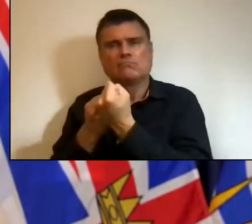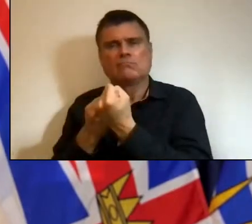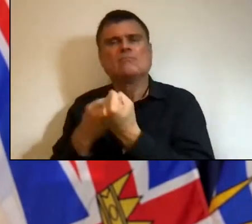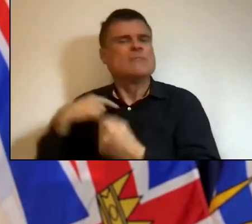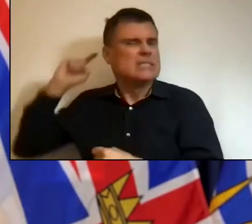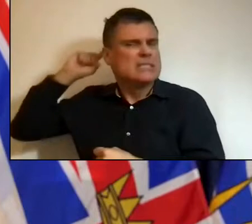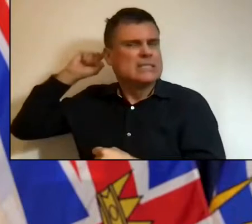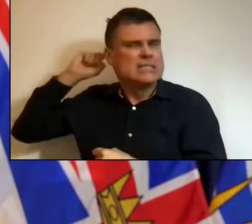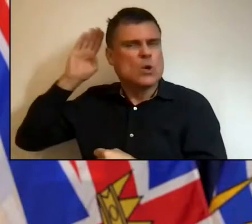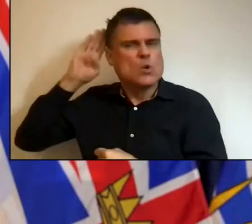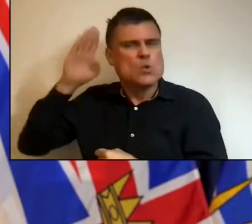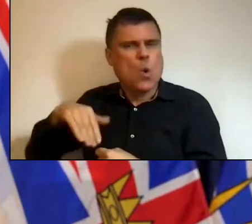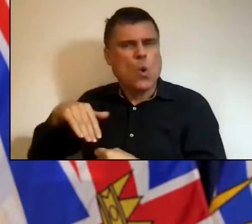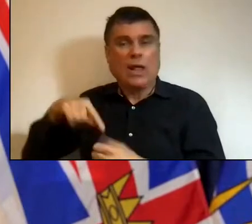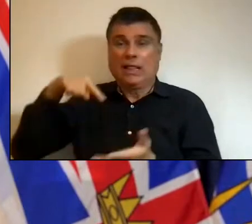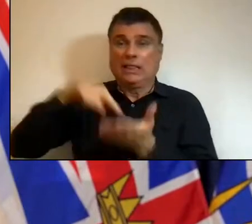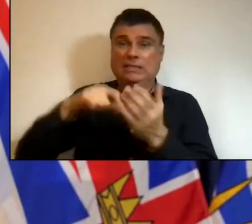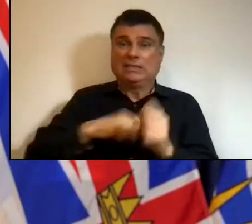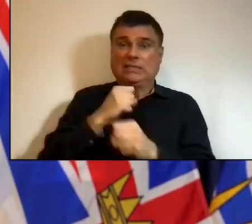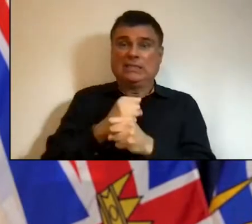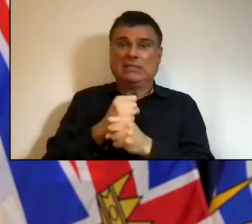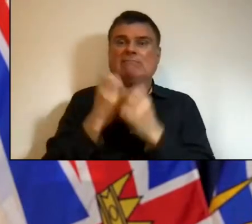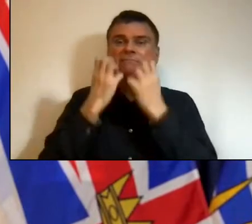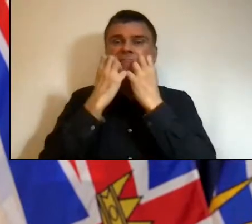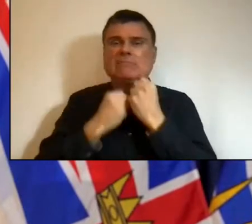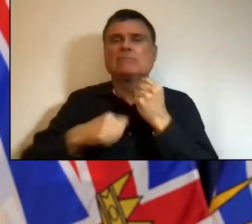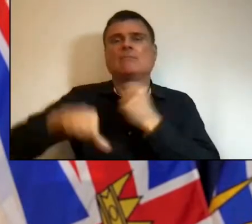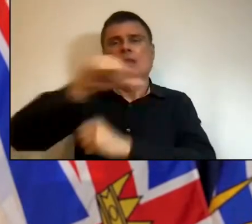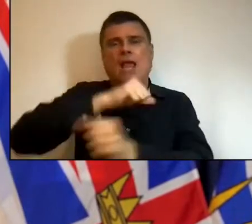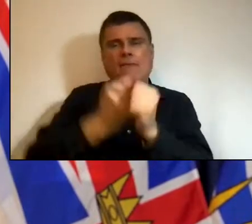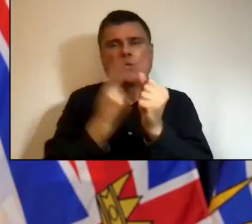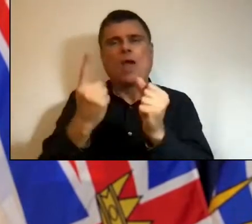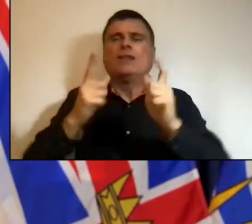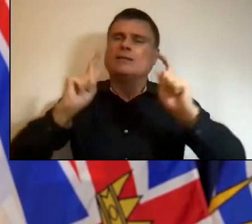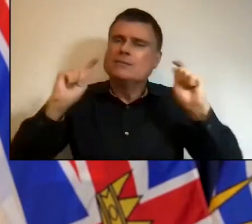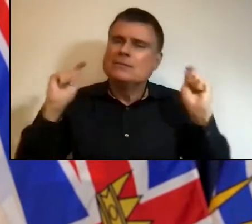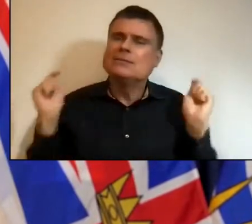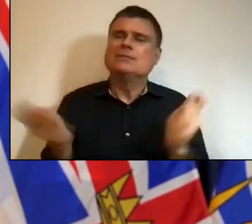which is very important, everyone is coming up to be able to celebrate that season, the